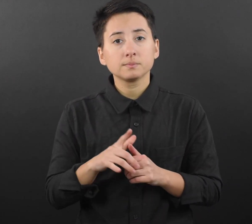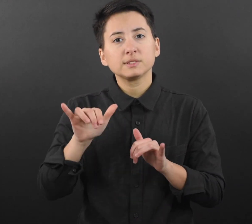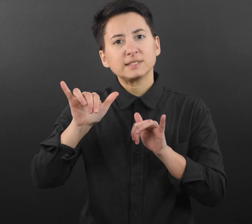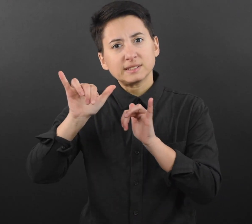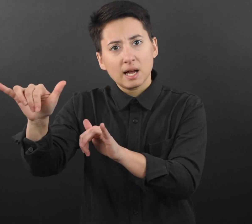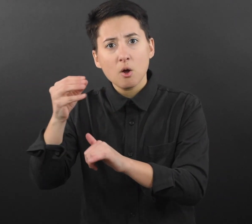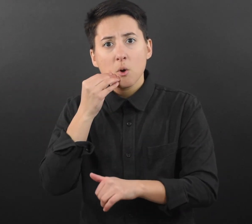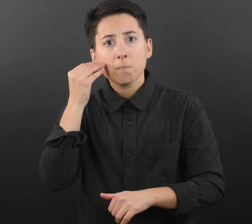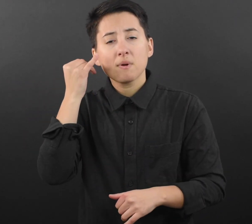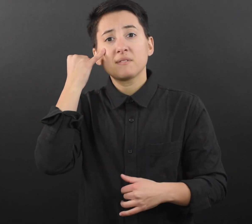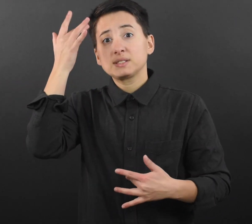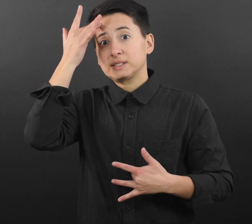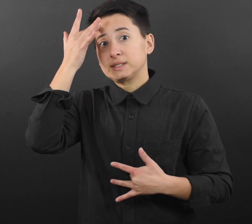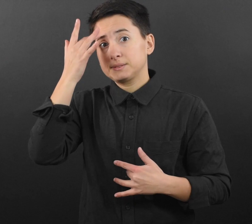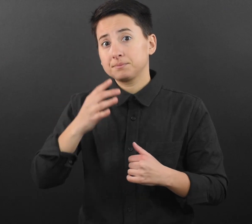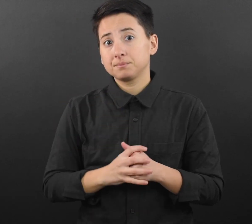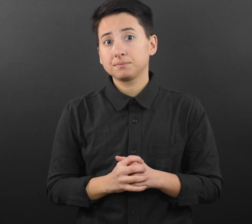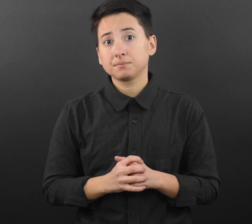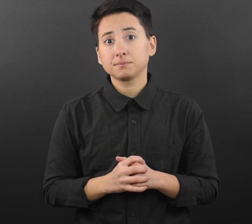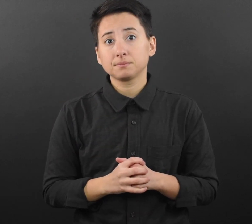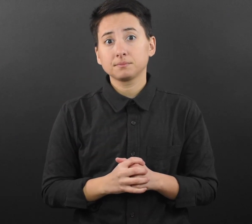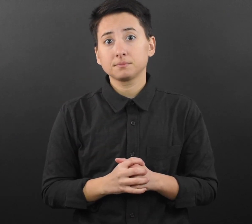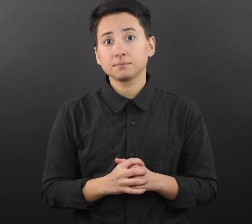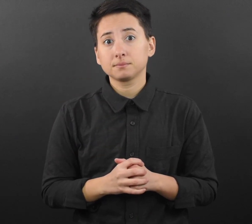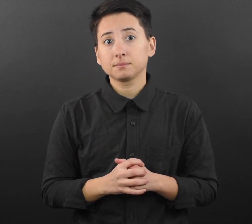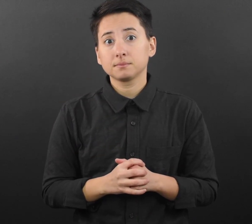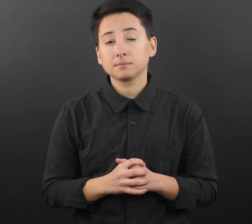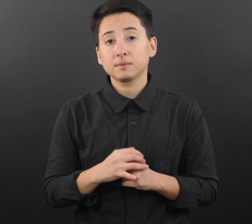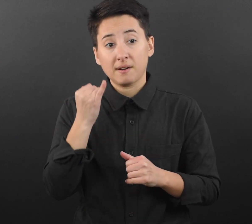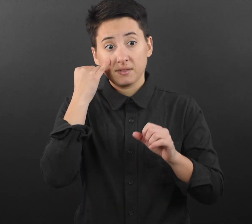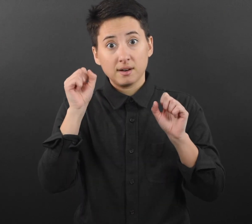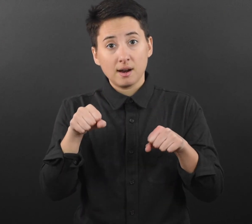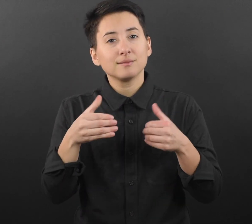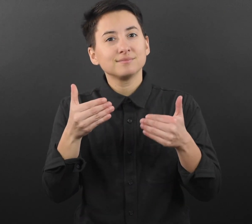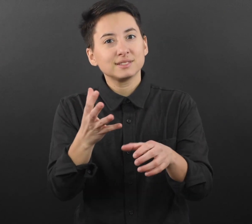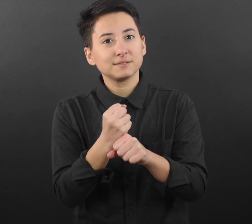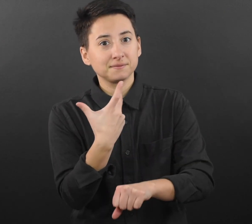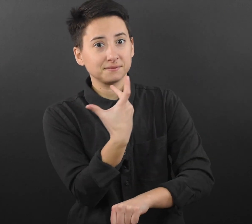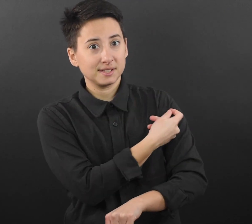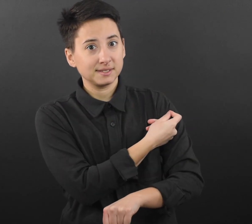staying home when you are sick; and getting vaccinated when able.